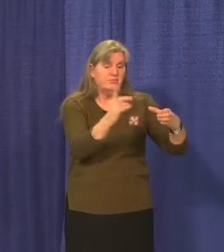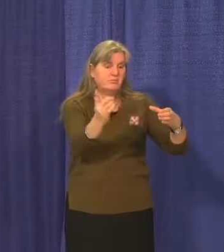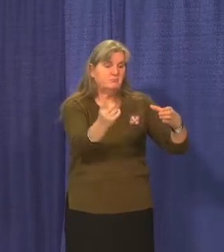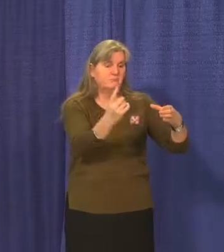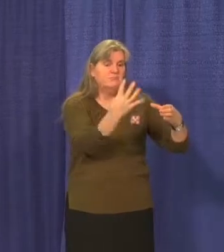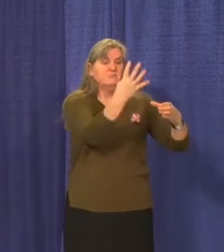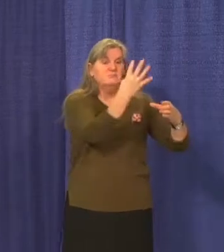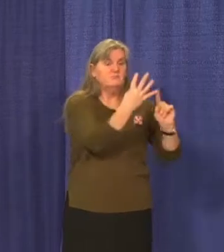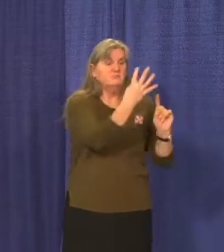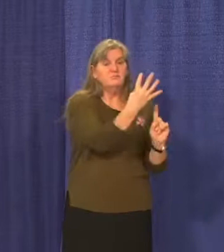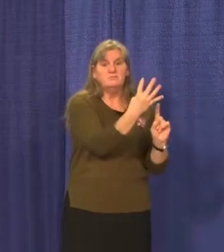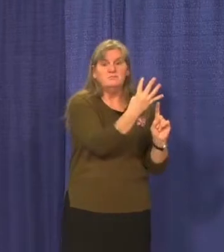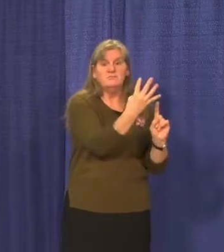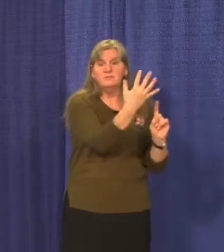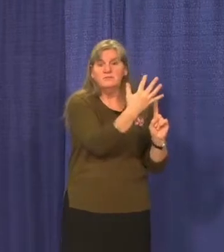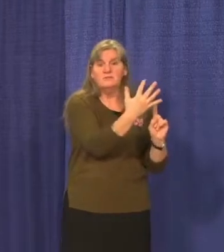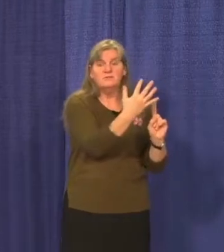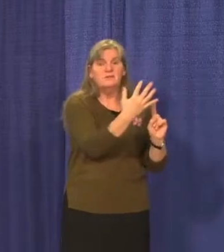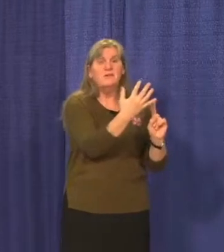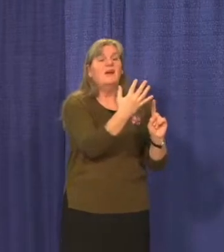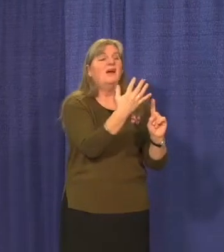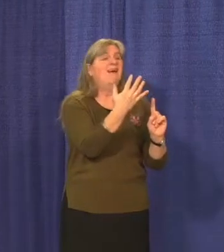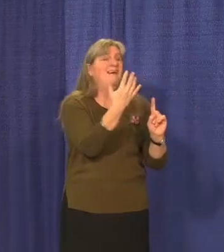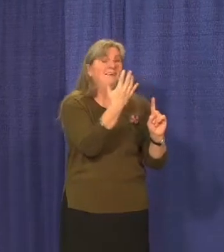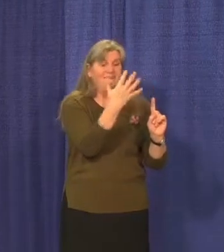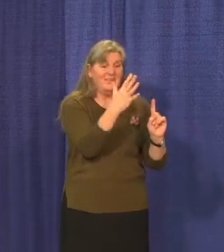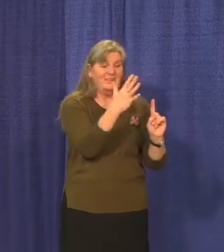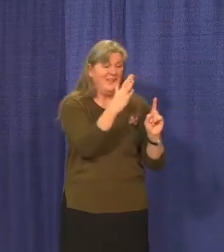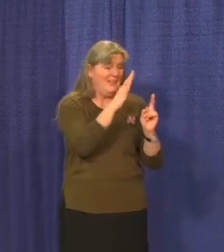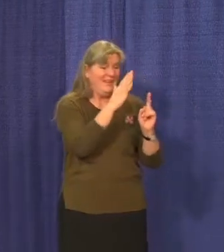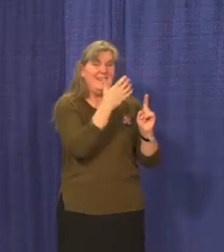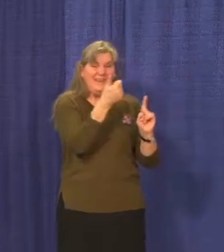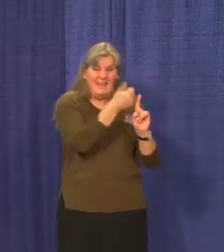household that came to the table, there was someone cleaning right then in there